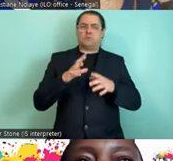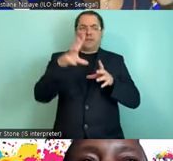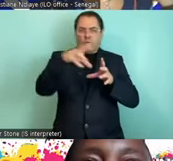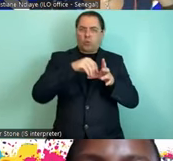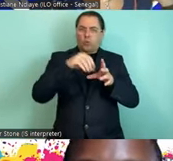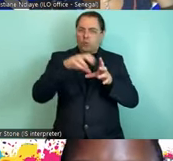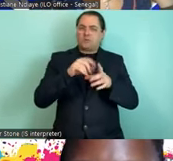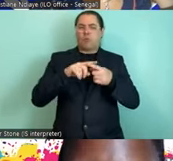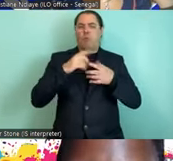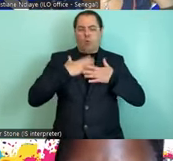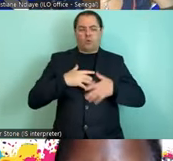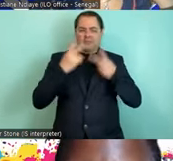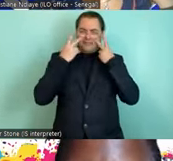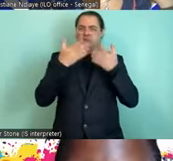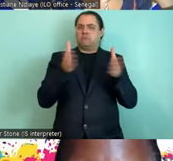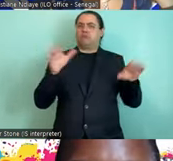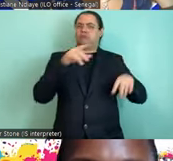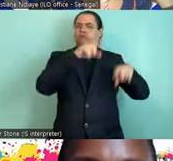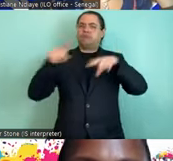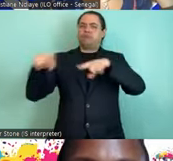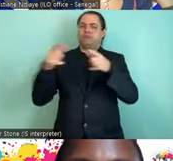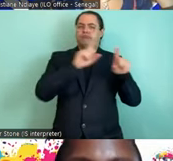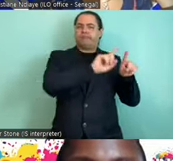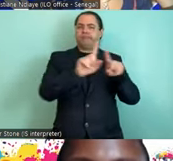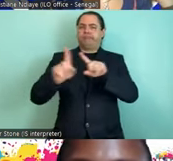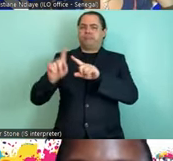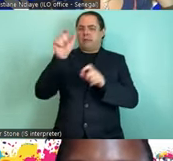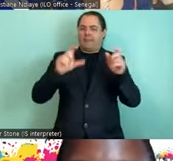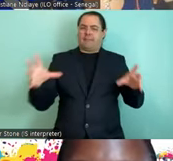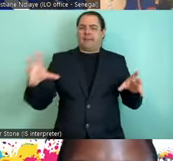10:35:47 not just the right thing to do for business like the first speaker said it makes